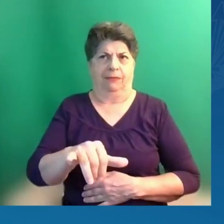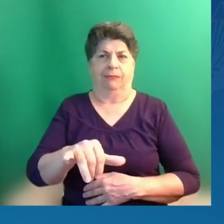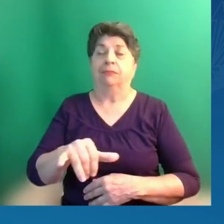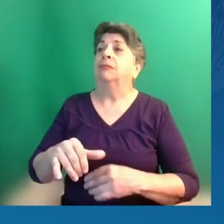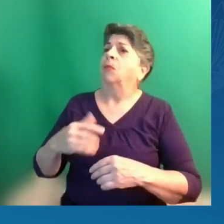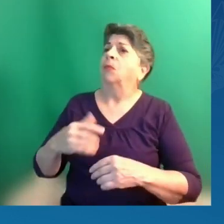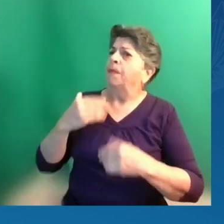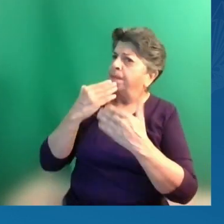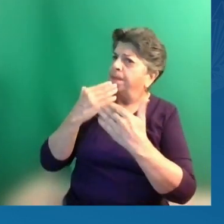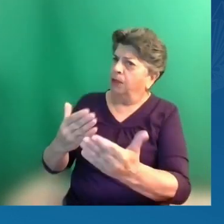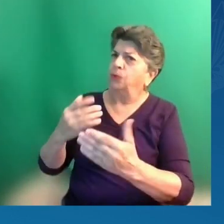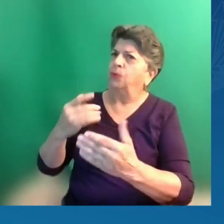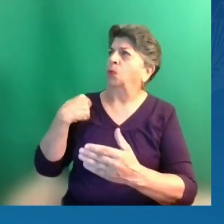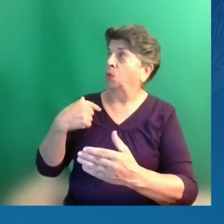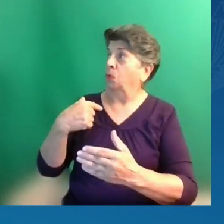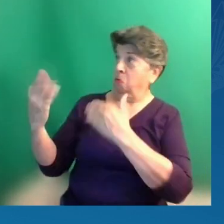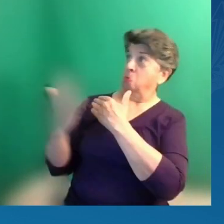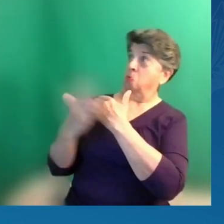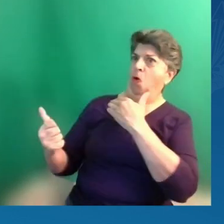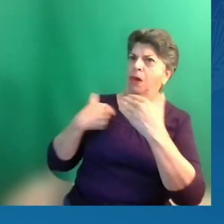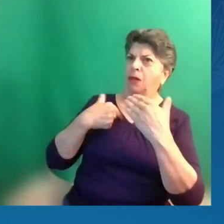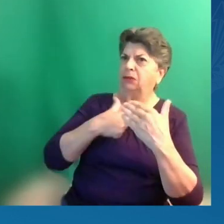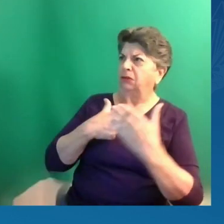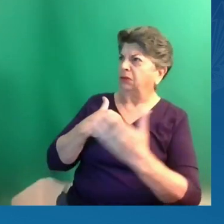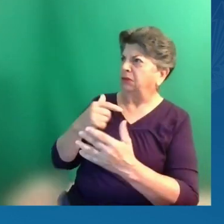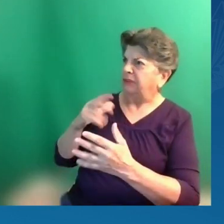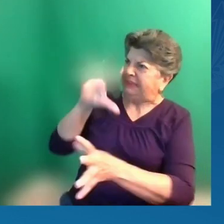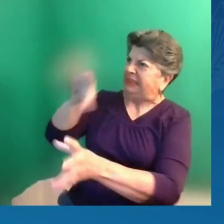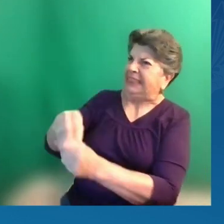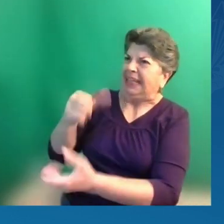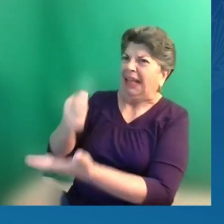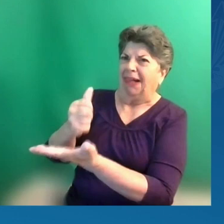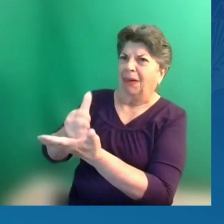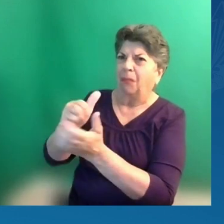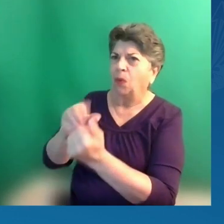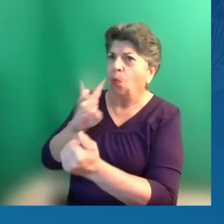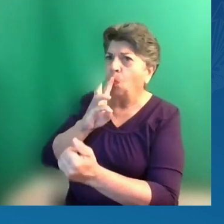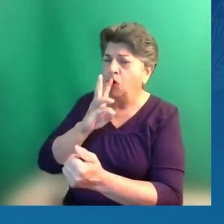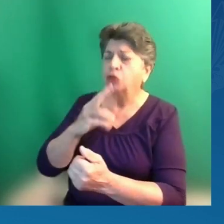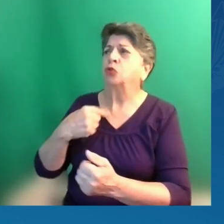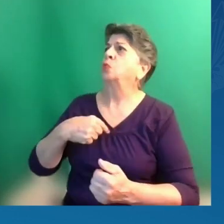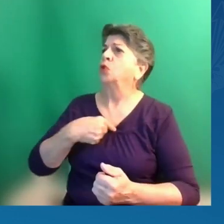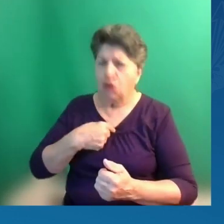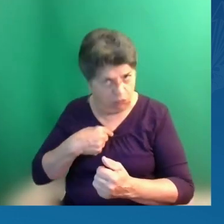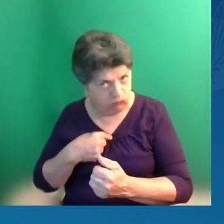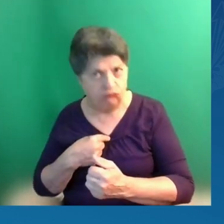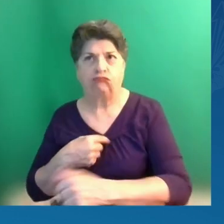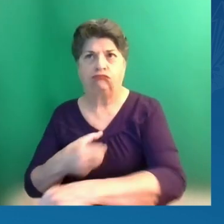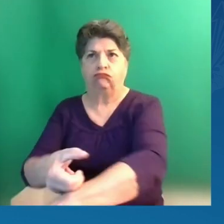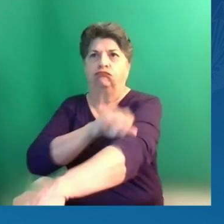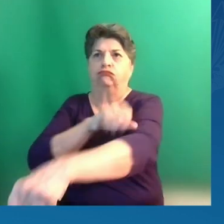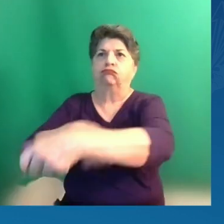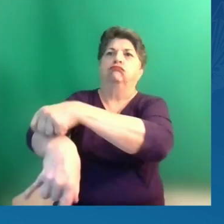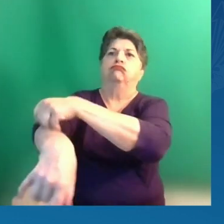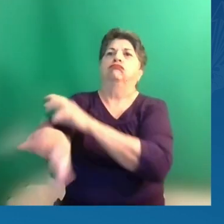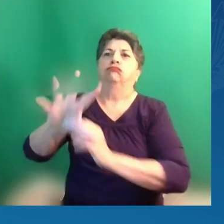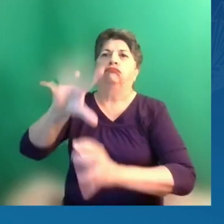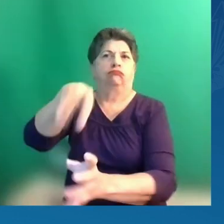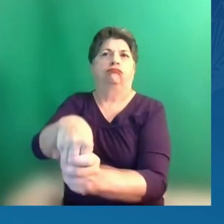MCC is deeply committed to doing our part and we look forward to working with all of you and especially with Vice President Harris,